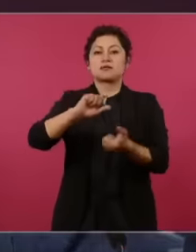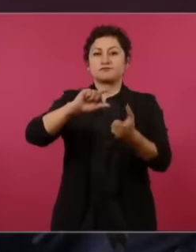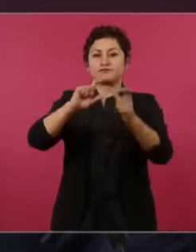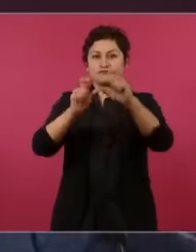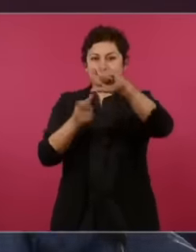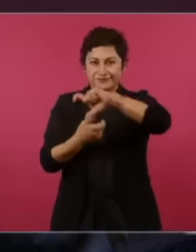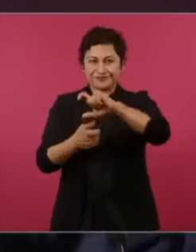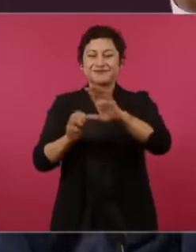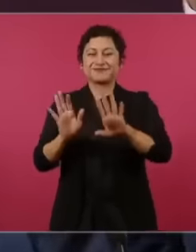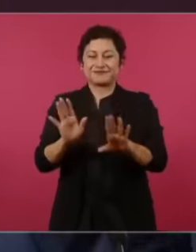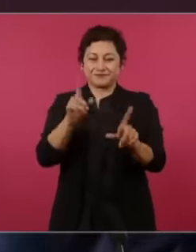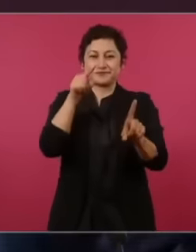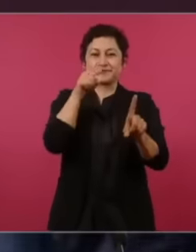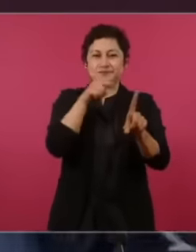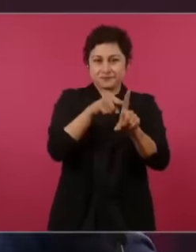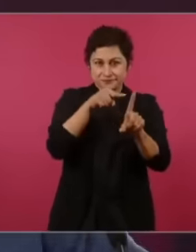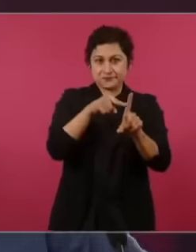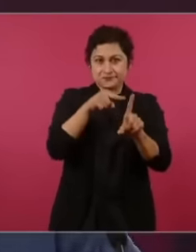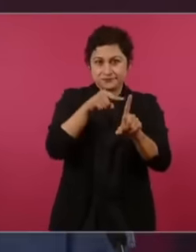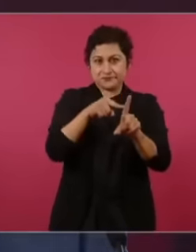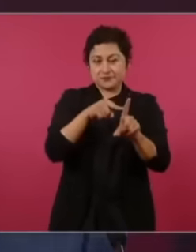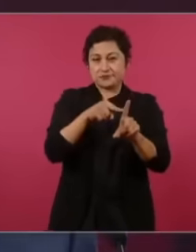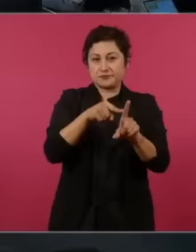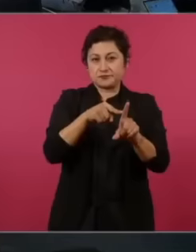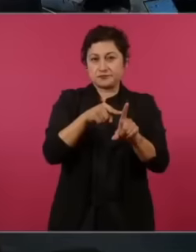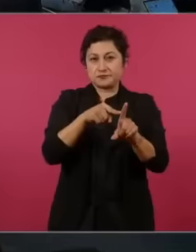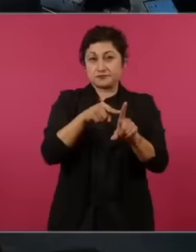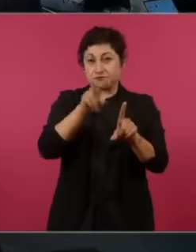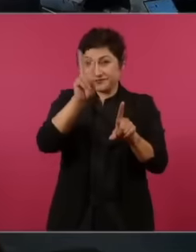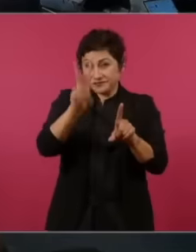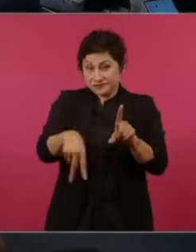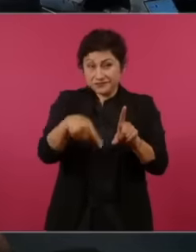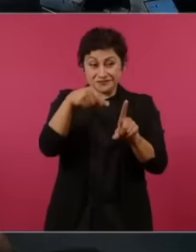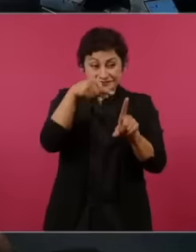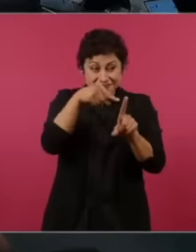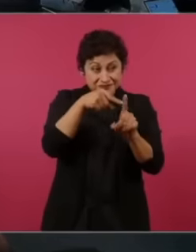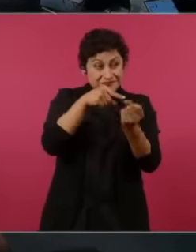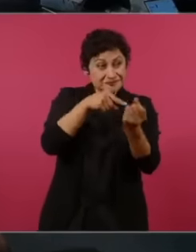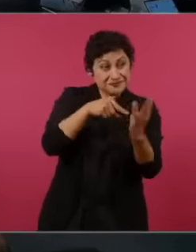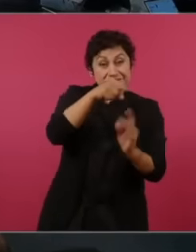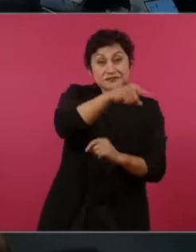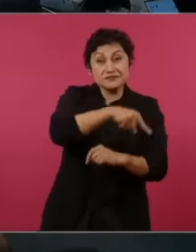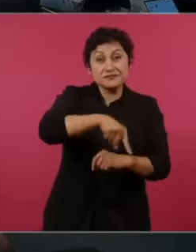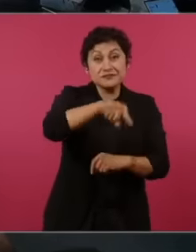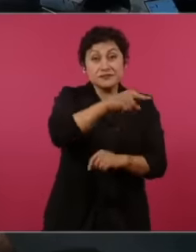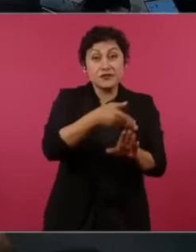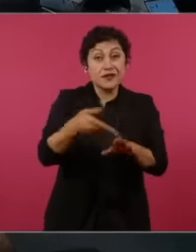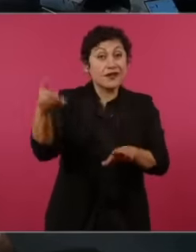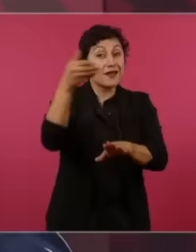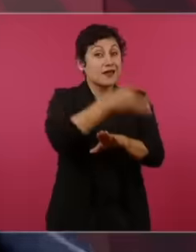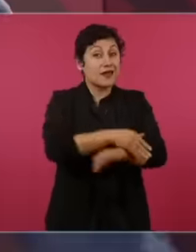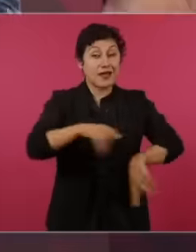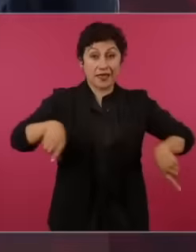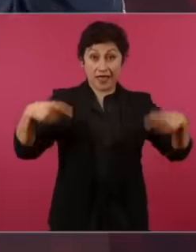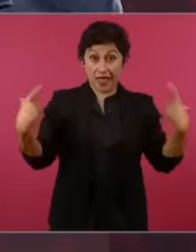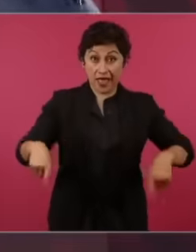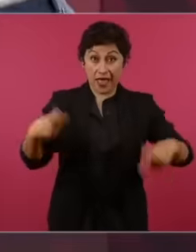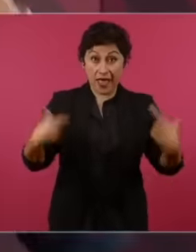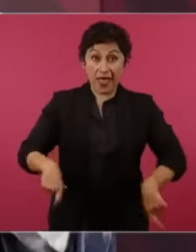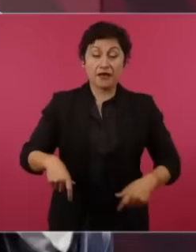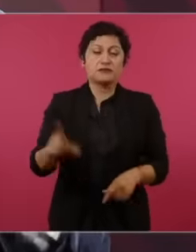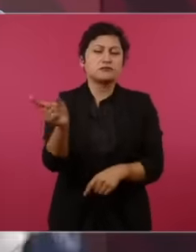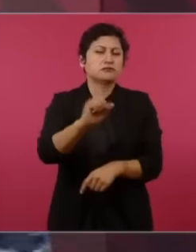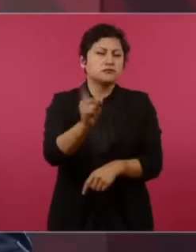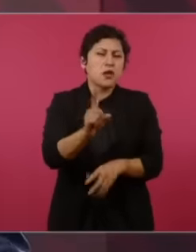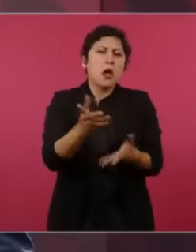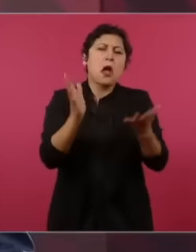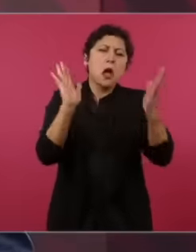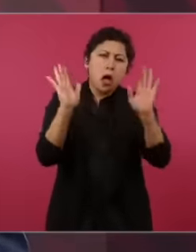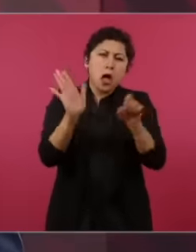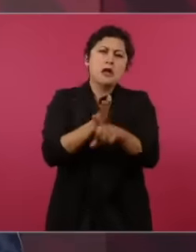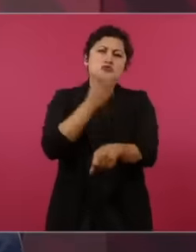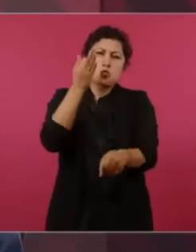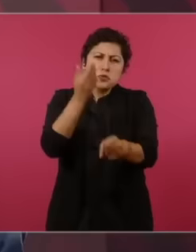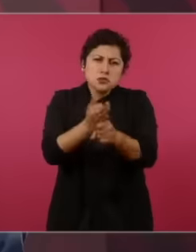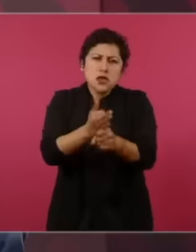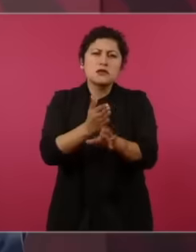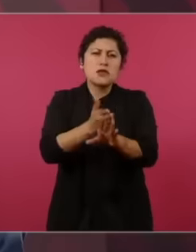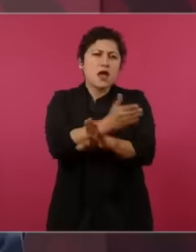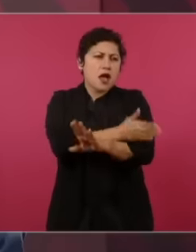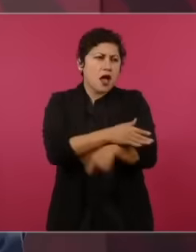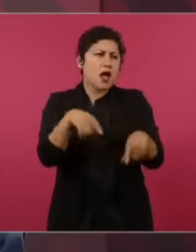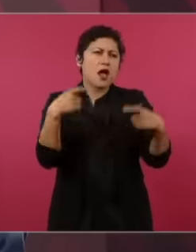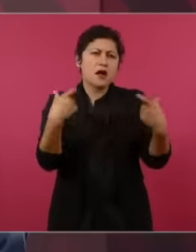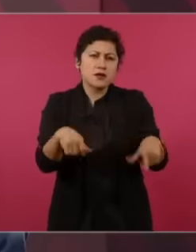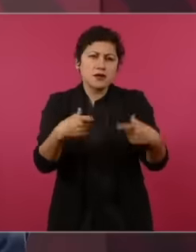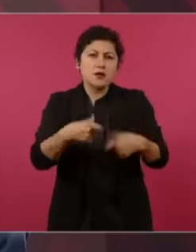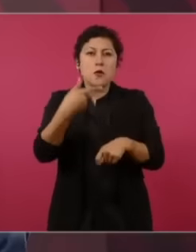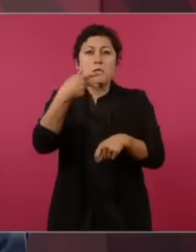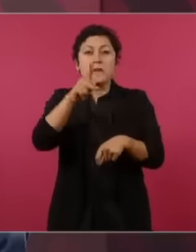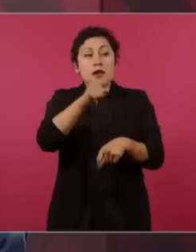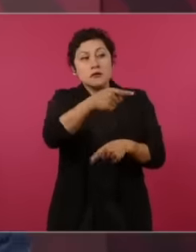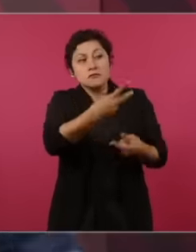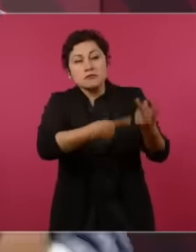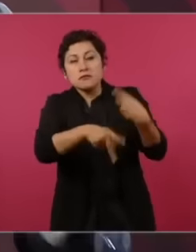rich, they were not, it was a new layer of rich people, they called it the compact group, it is a new